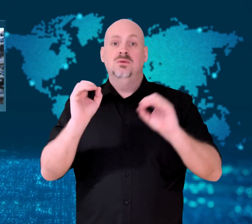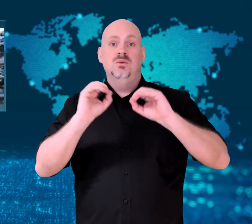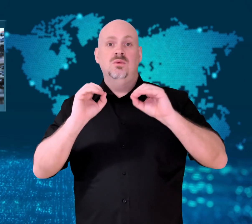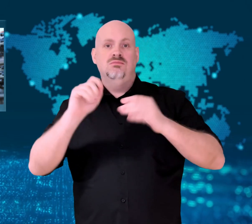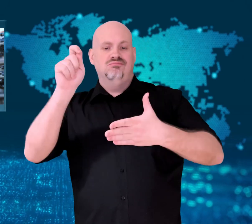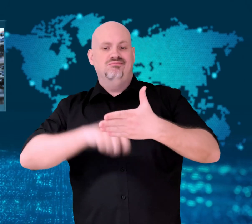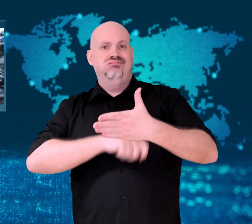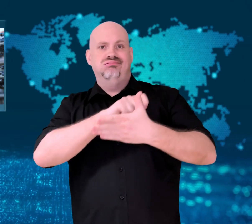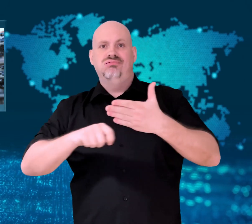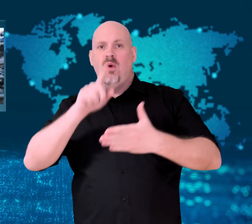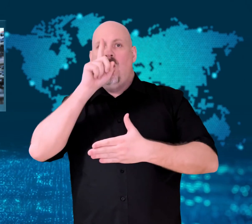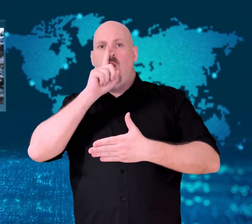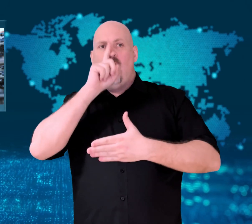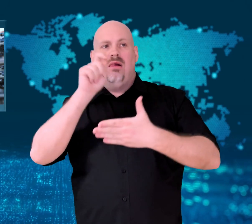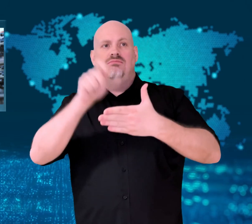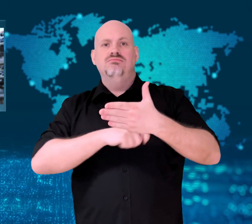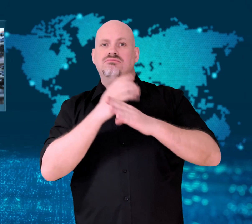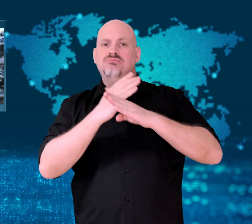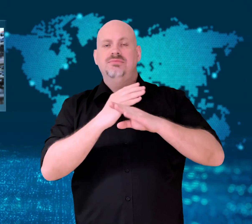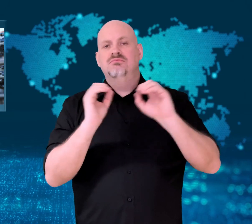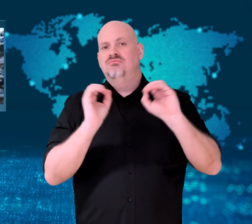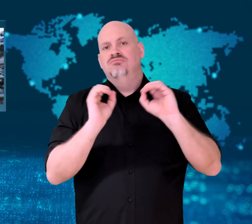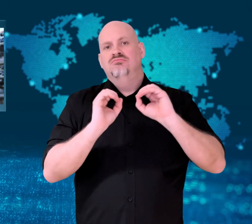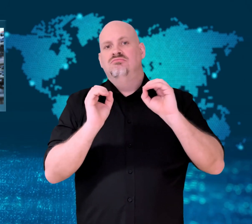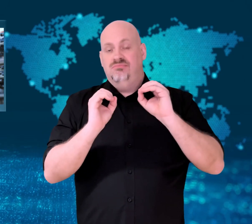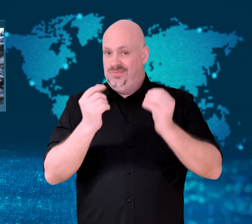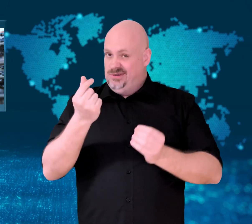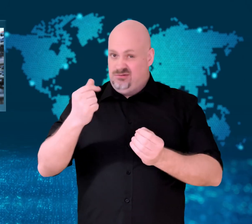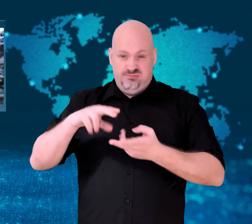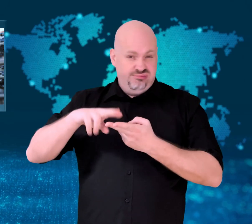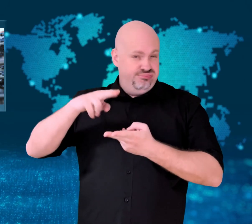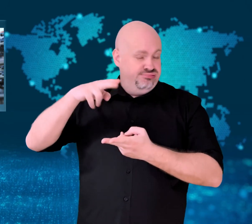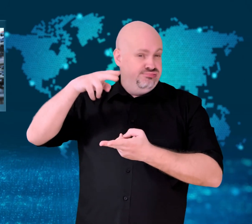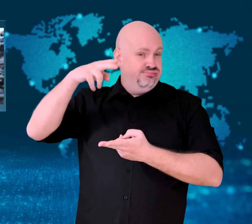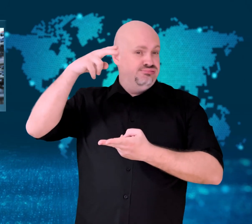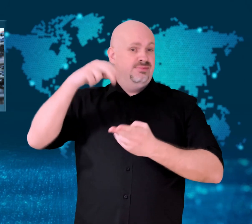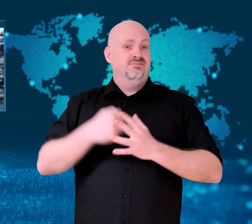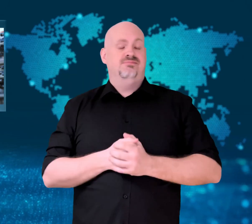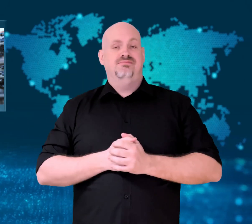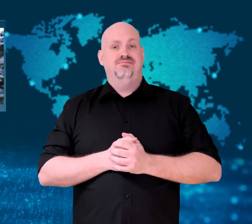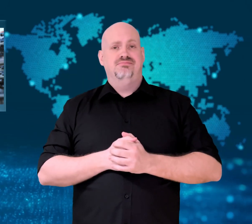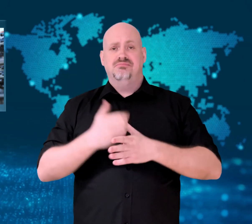countries have held back on an oil ban.